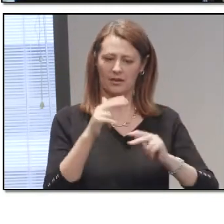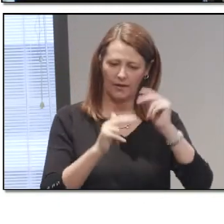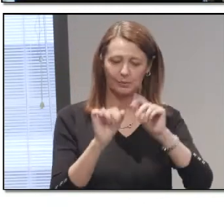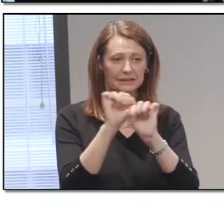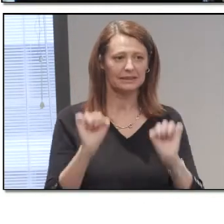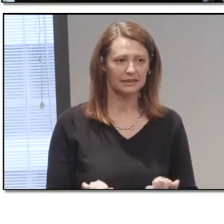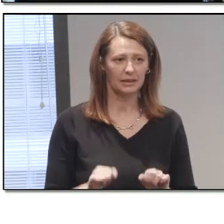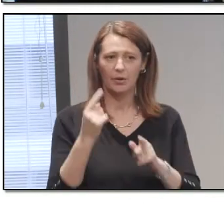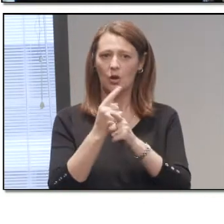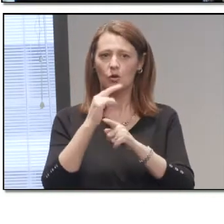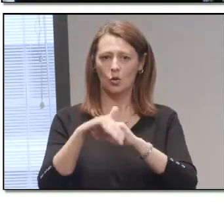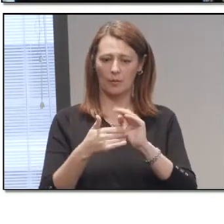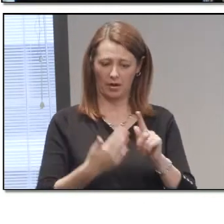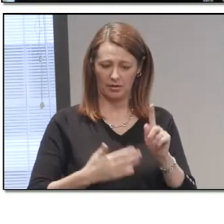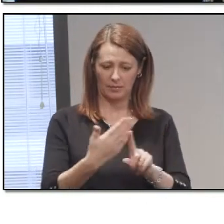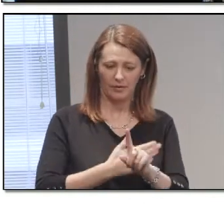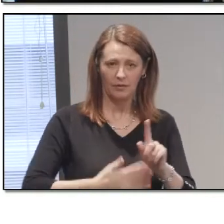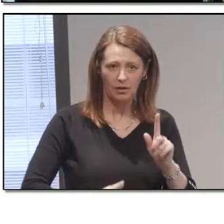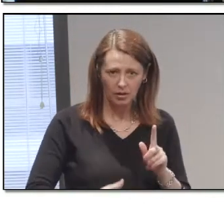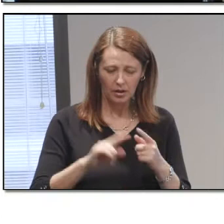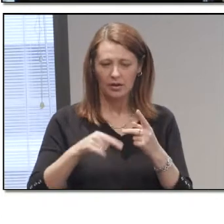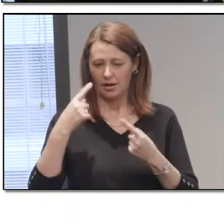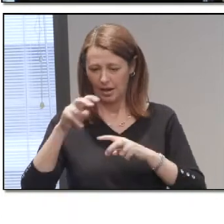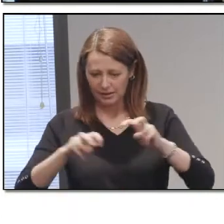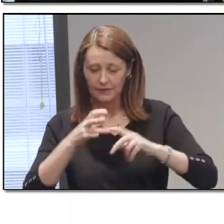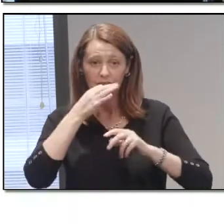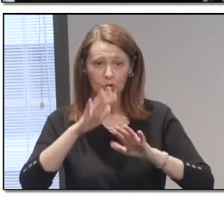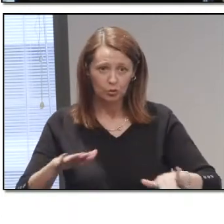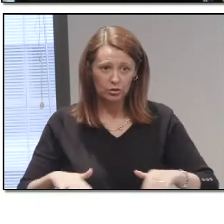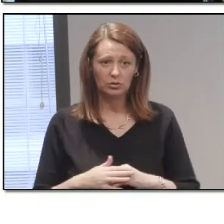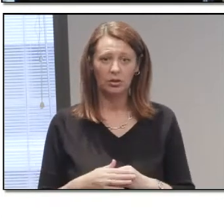about postnatal exposure and the activities of children. We talk about what children do in their